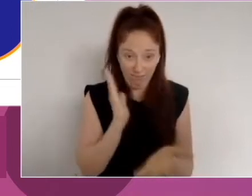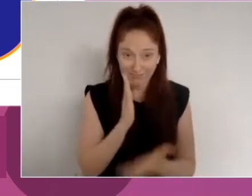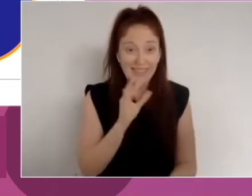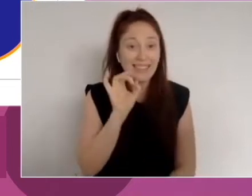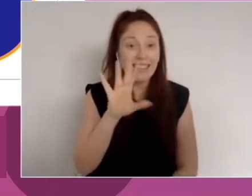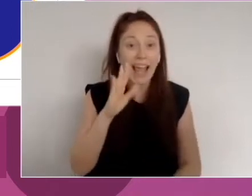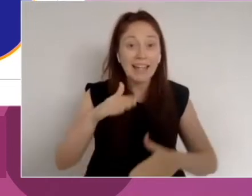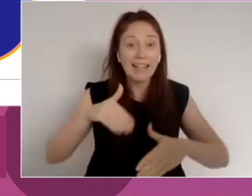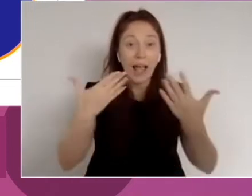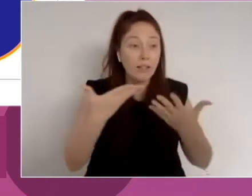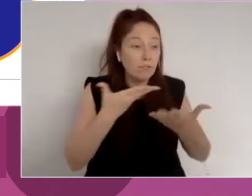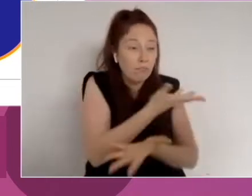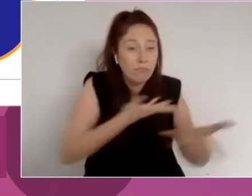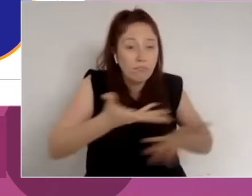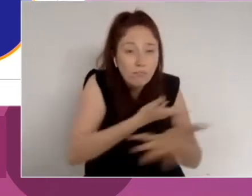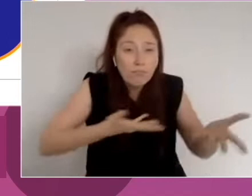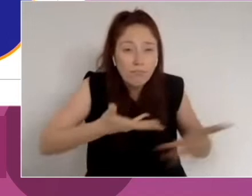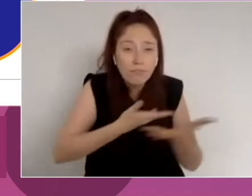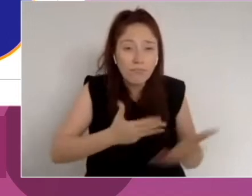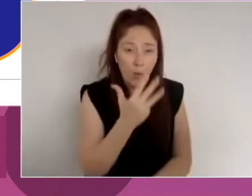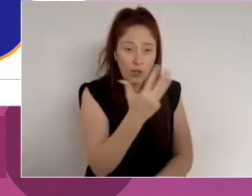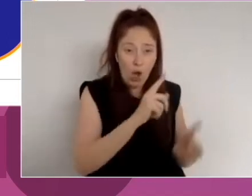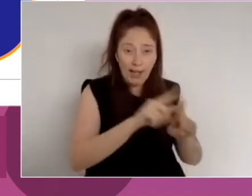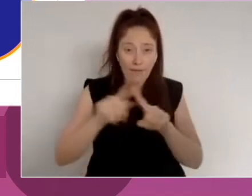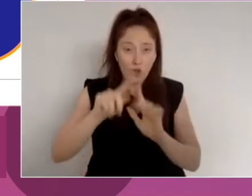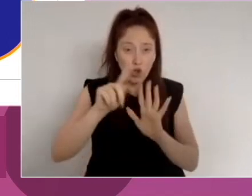we actually came together as nine jurisdictions. Just stop and think about that! With all of the